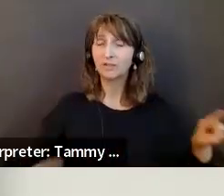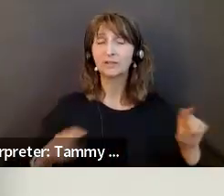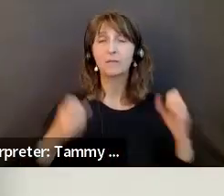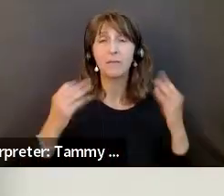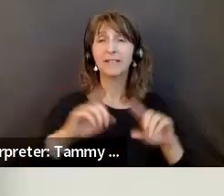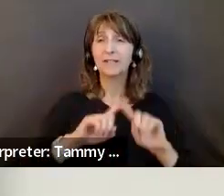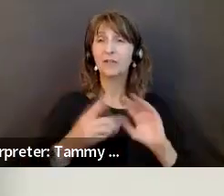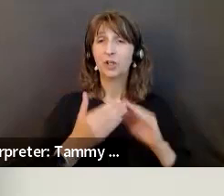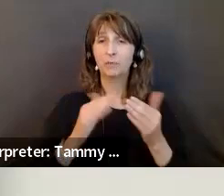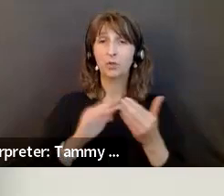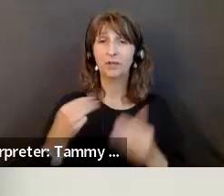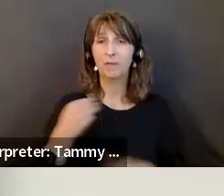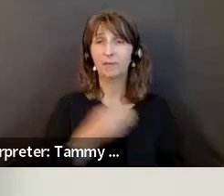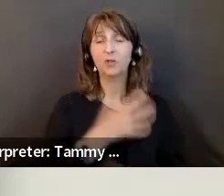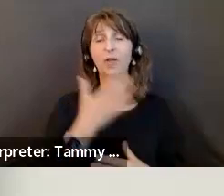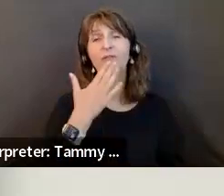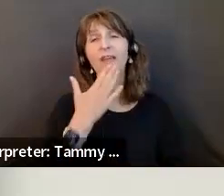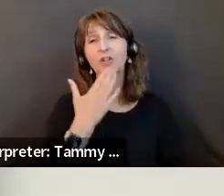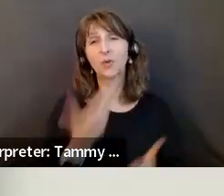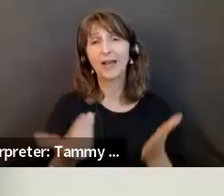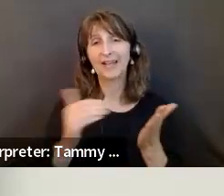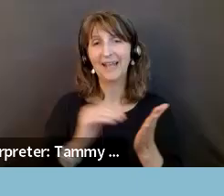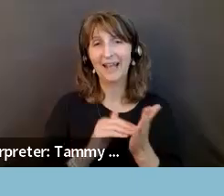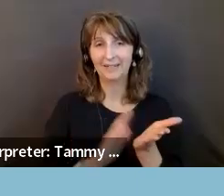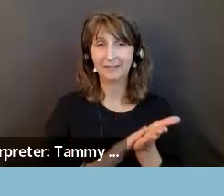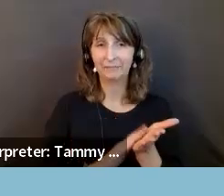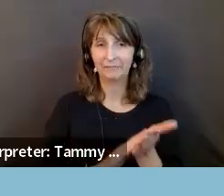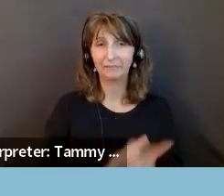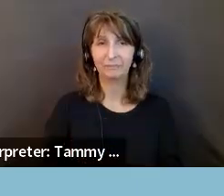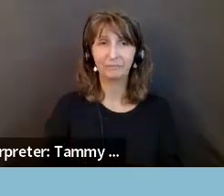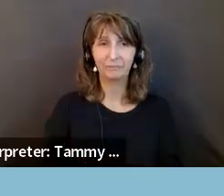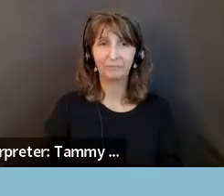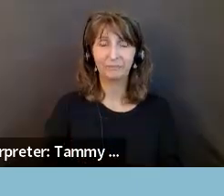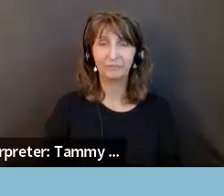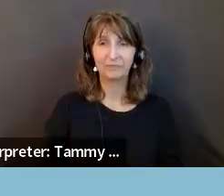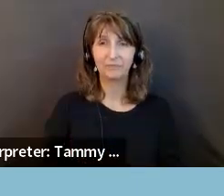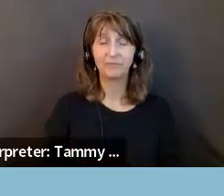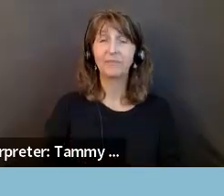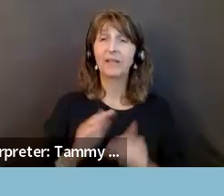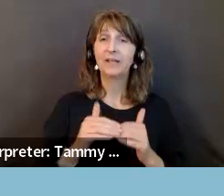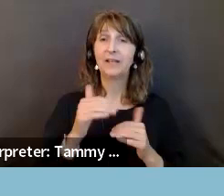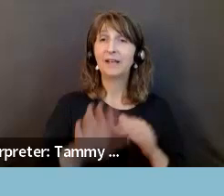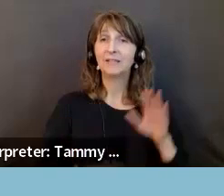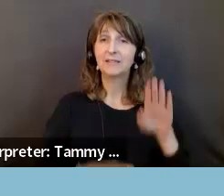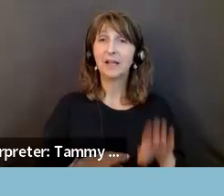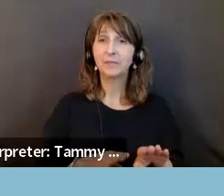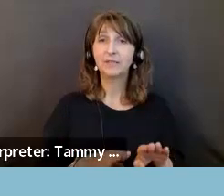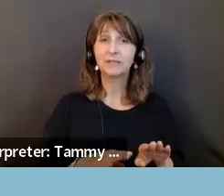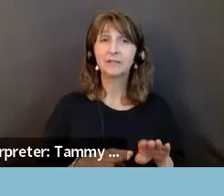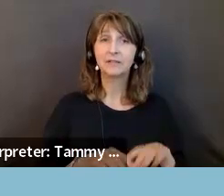I wanted to say thank you again and highlight them just once more. Now, our next steps, that will be.